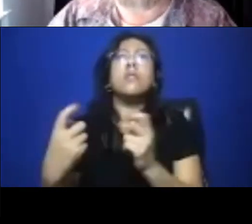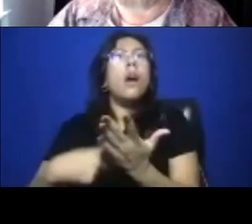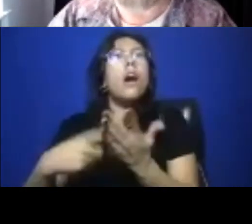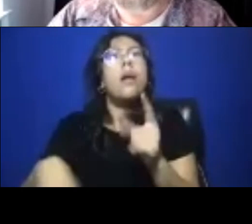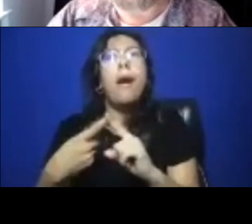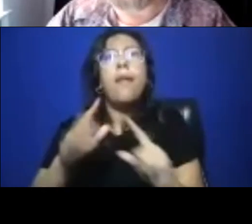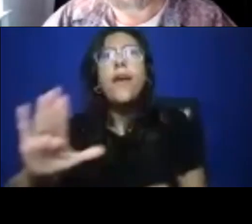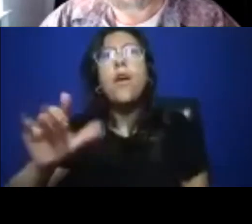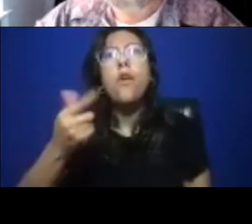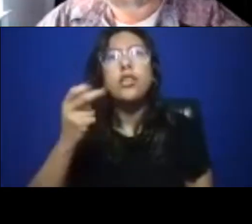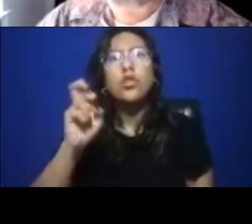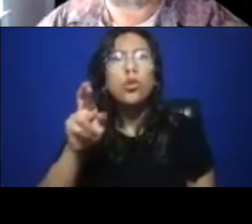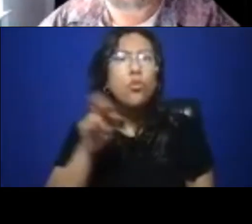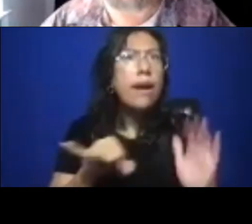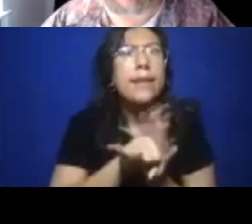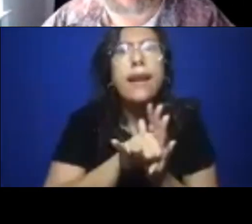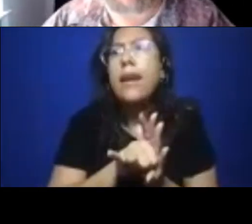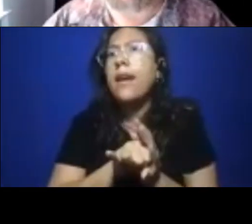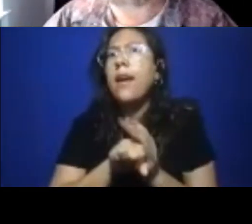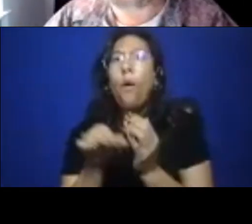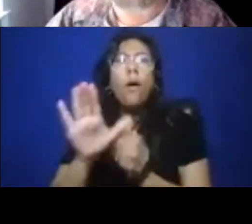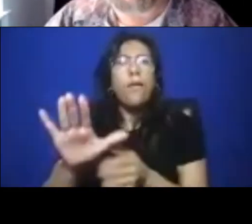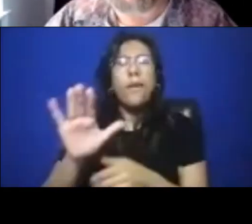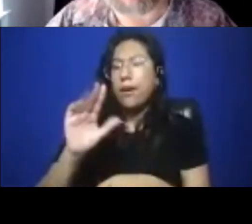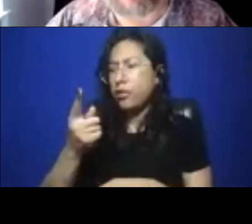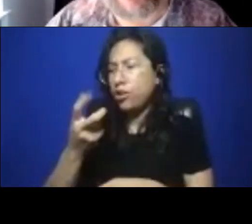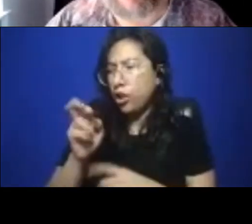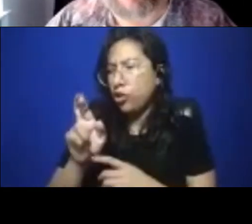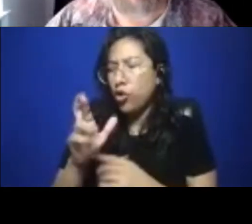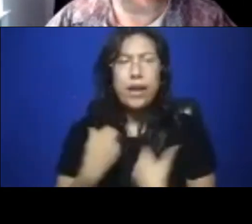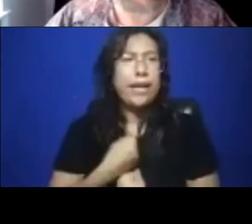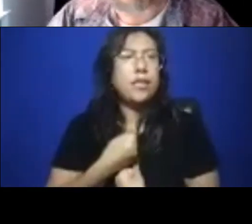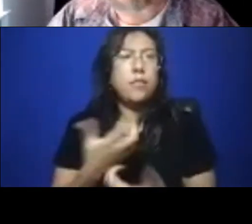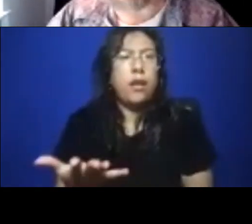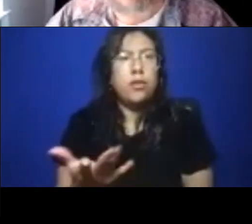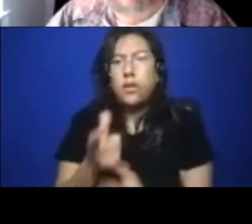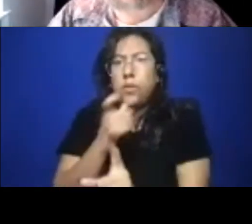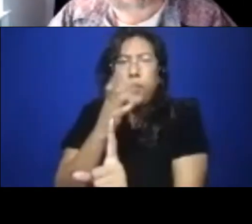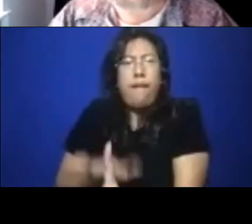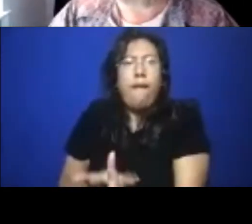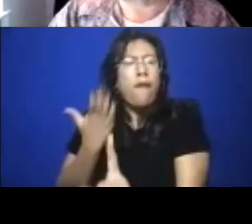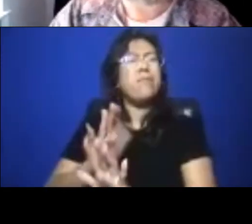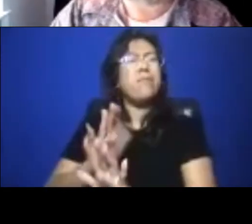or their gender expression or something about their gender. And in reality,